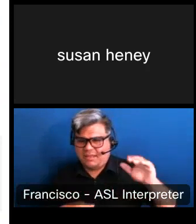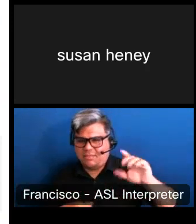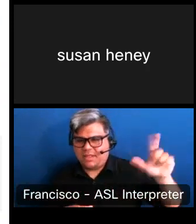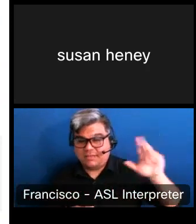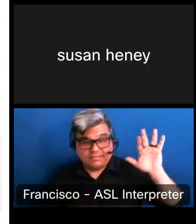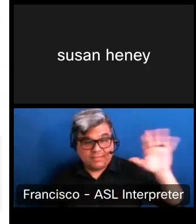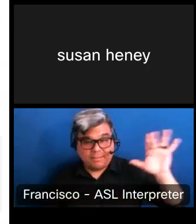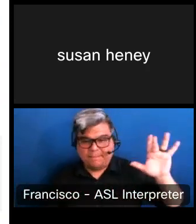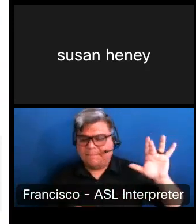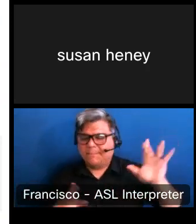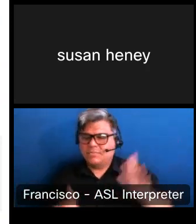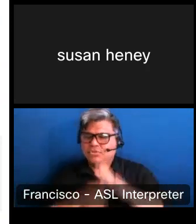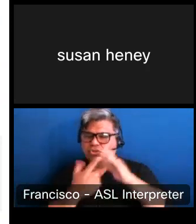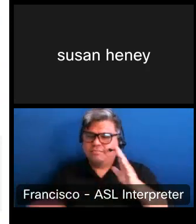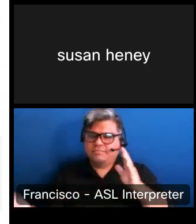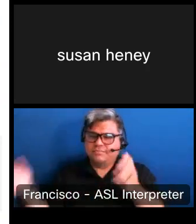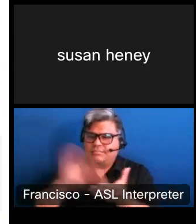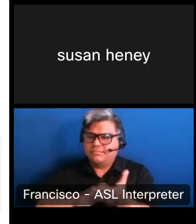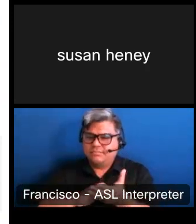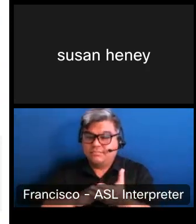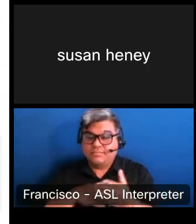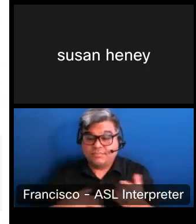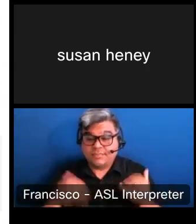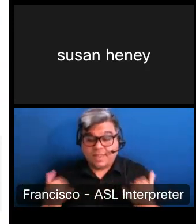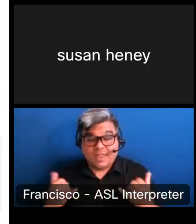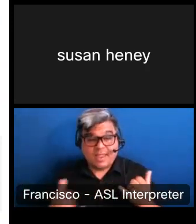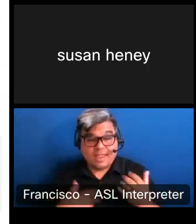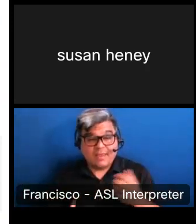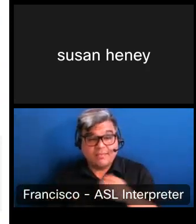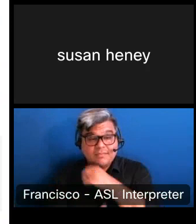Our next exercise will be to find poverty rates for the White and Black population in the state of